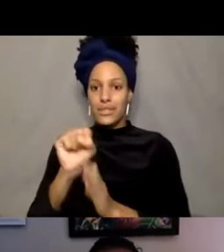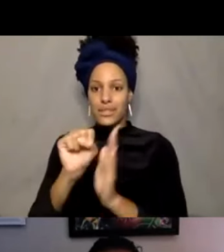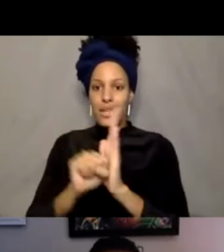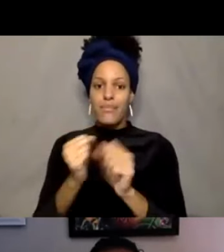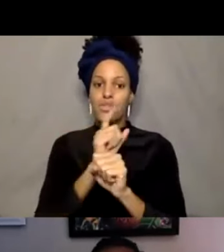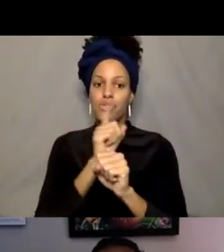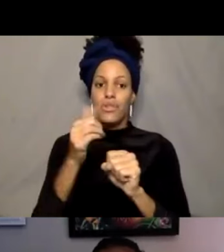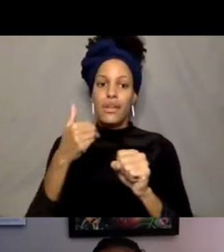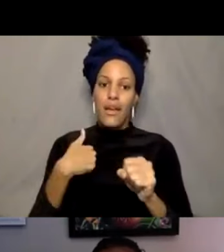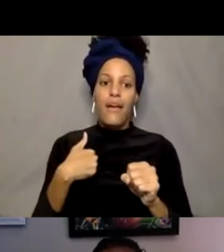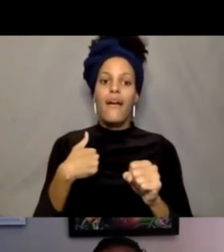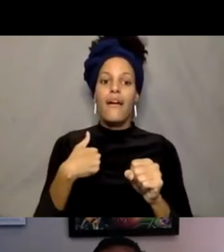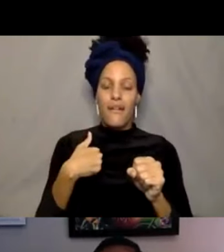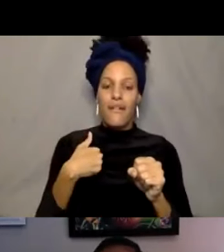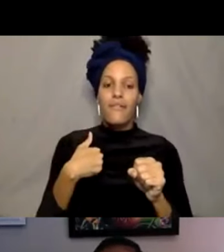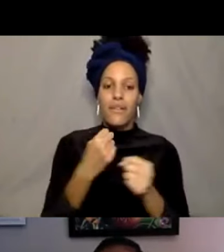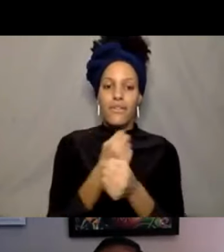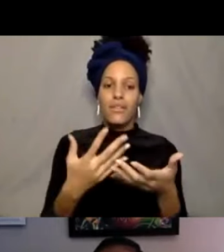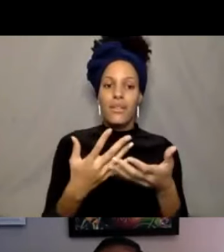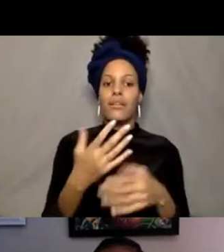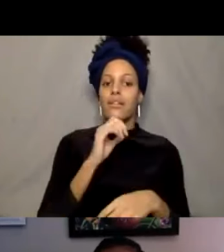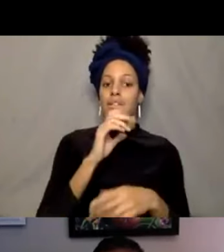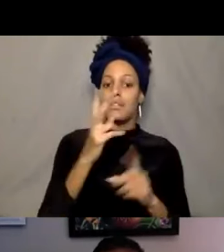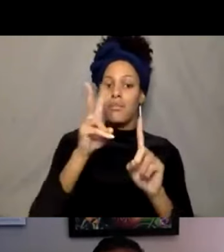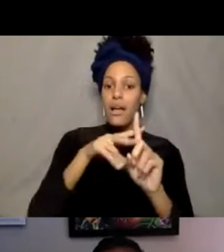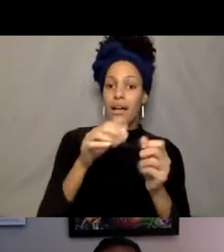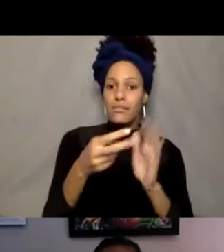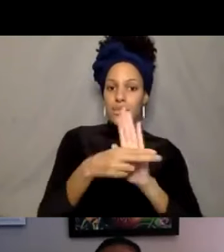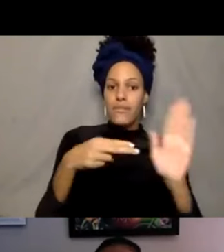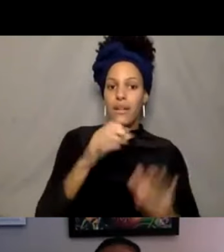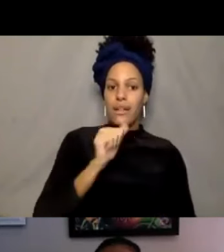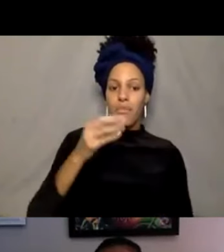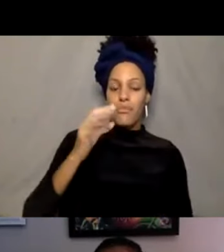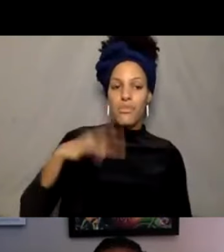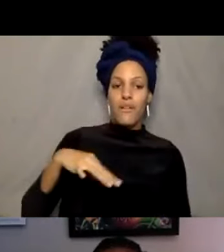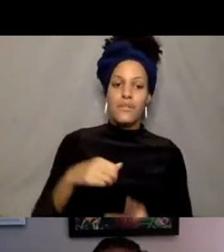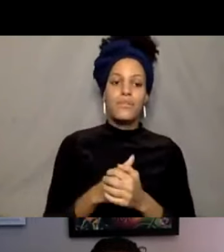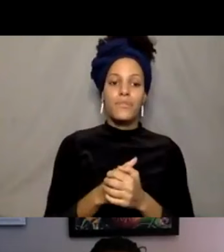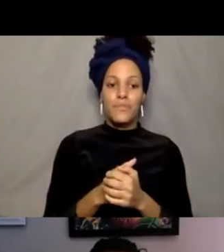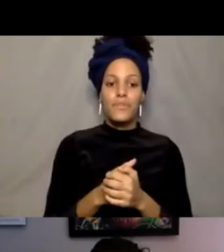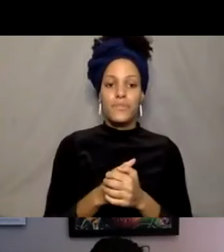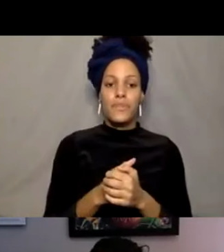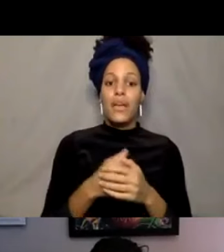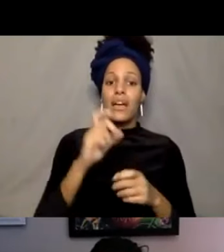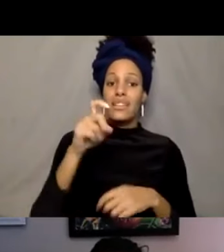must have operating expenses of $400,000 or less, and have at least three people in leadership,